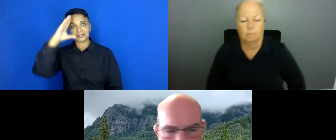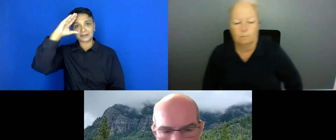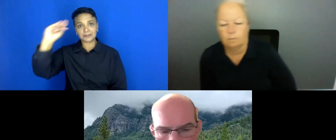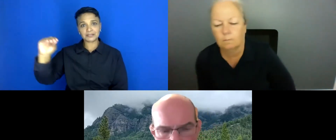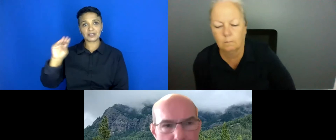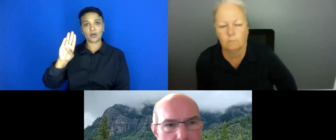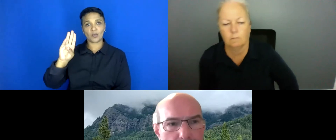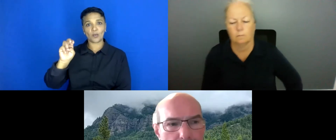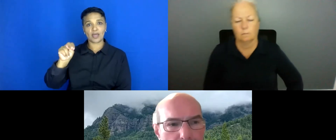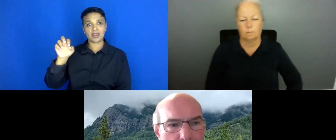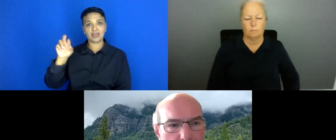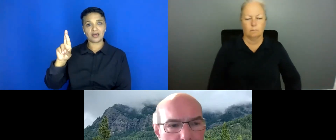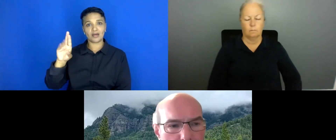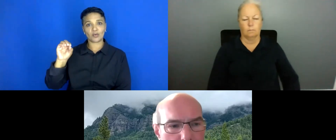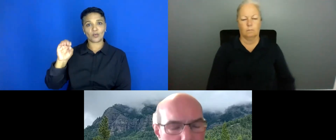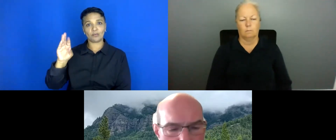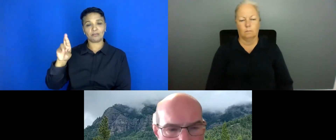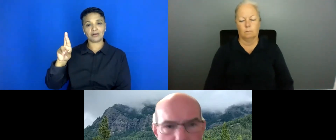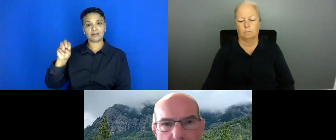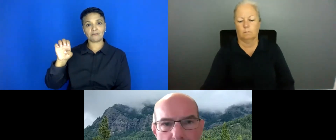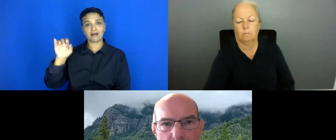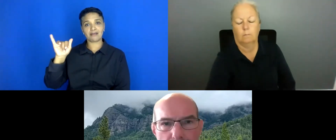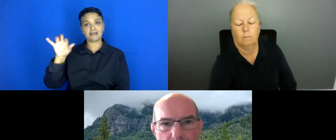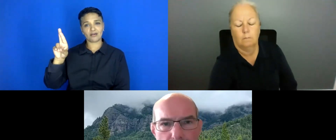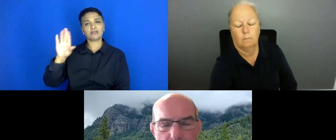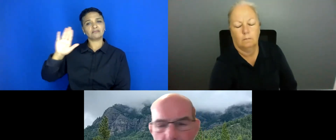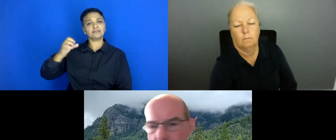director of the world health organization office at u.n headquarters in new york